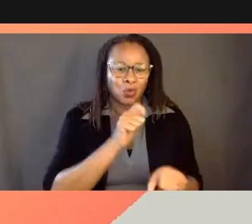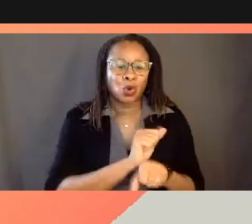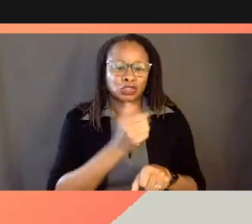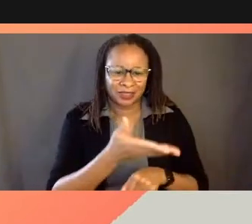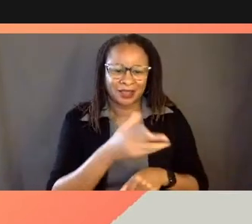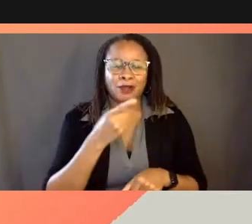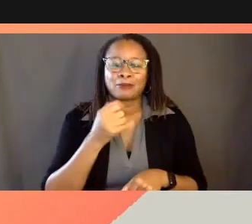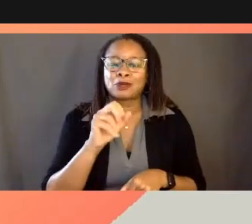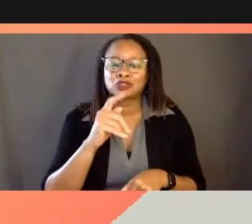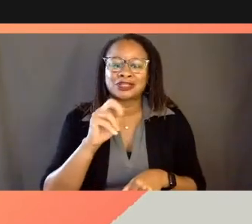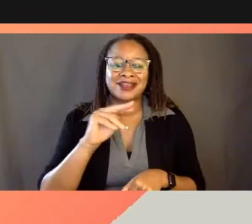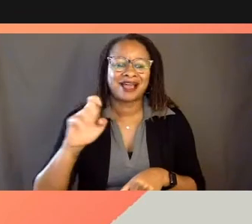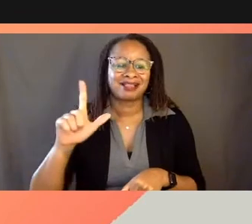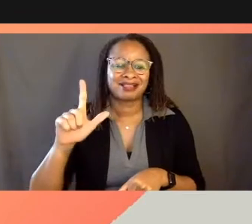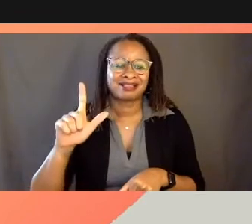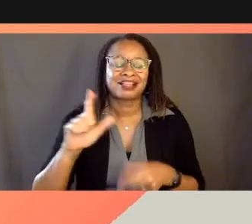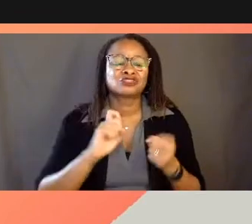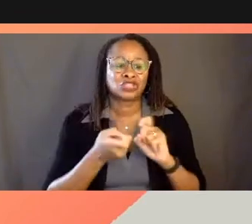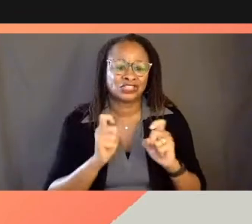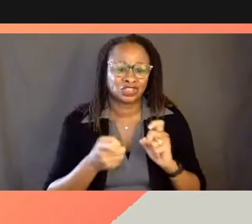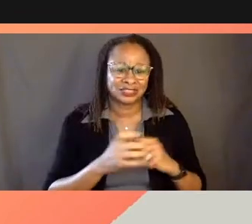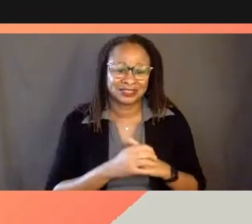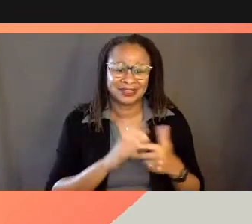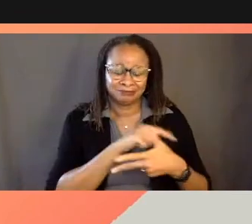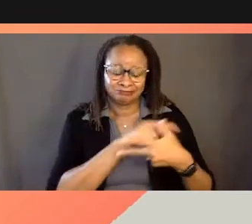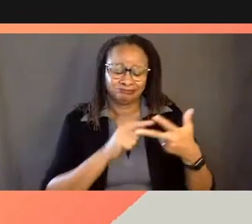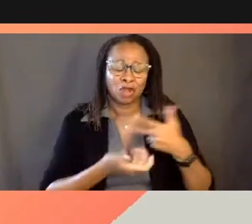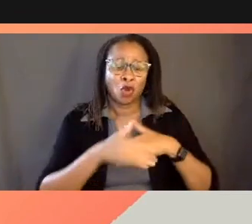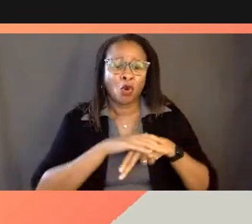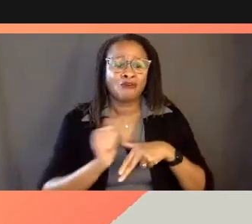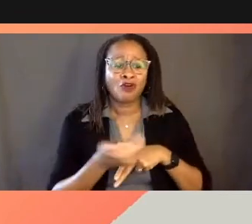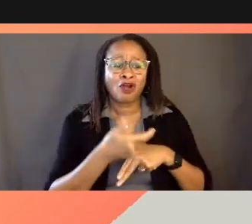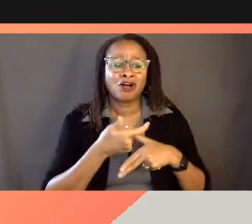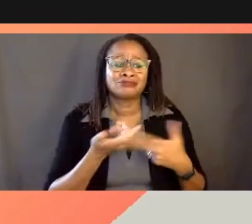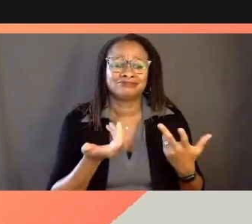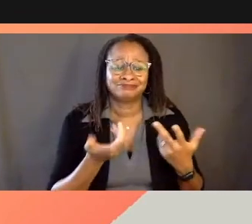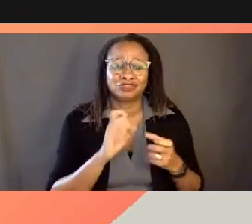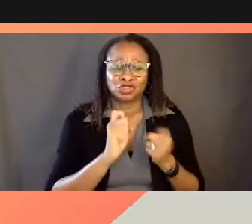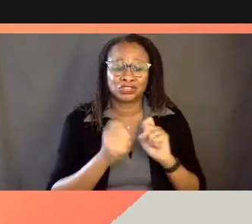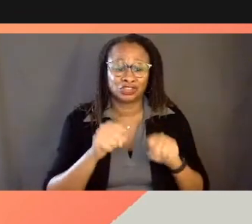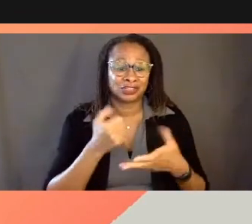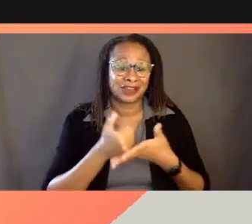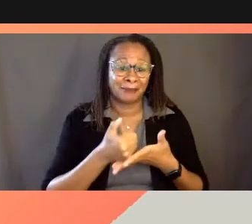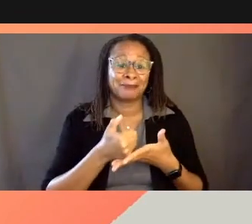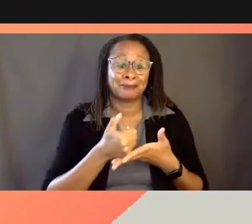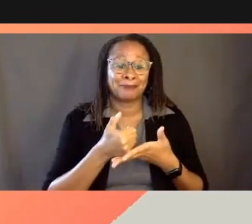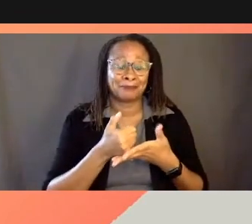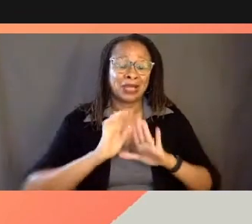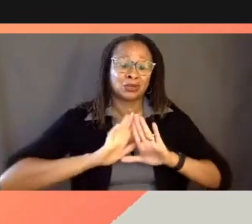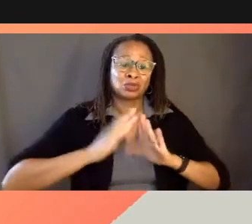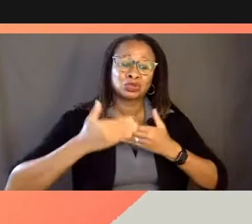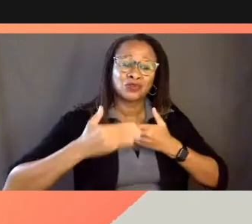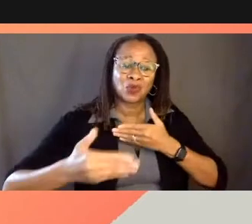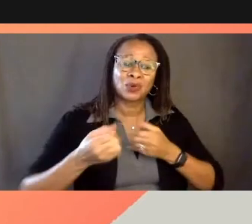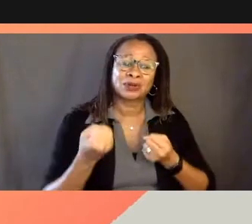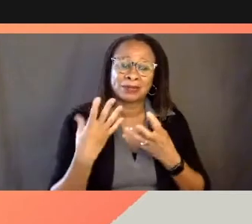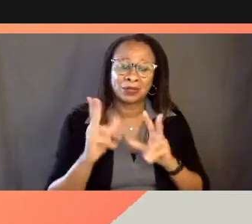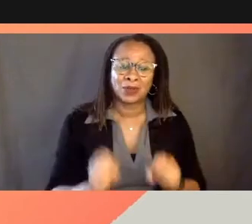And those are just three kind of overarching changes I think can help push things forward in many ways.